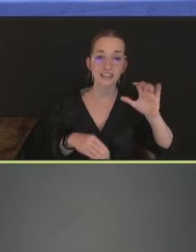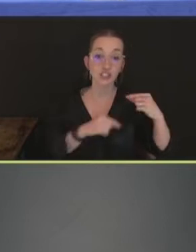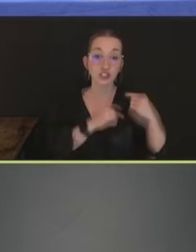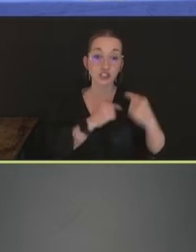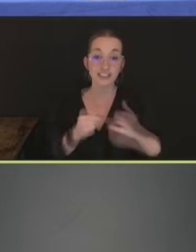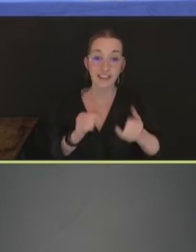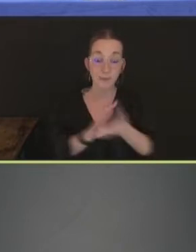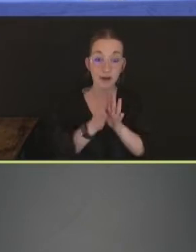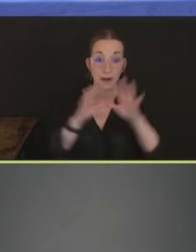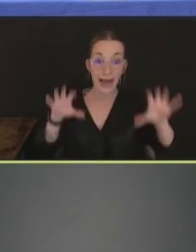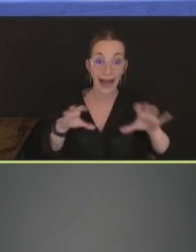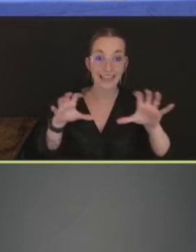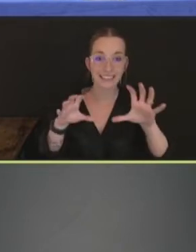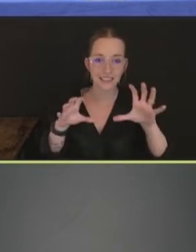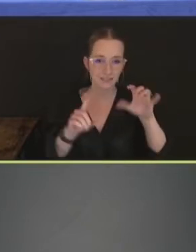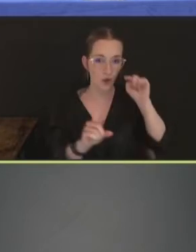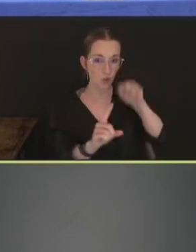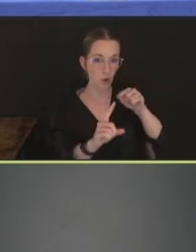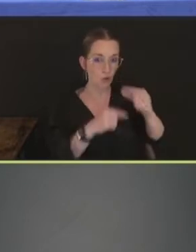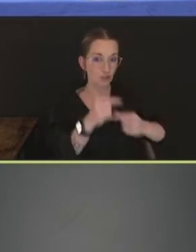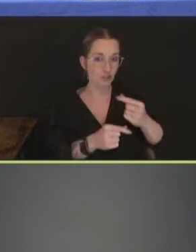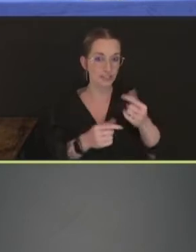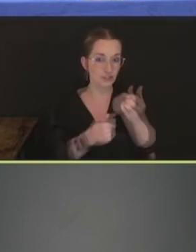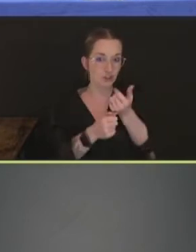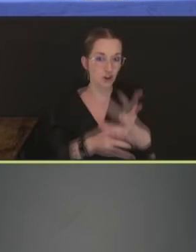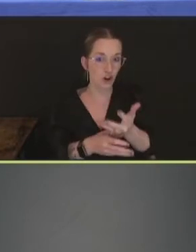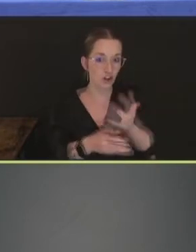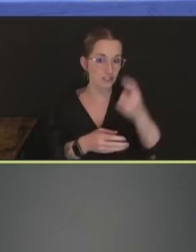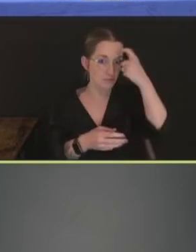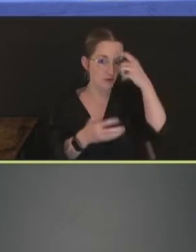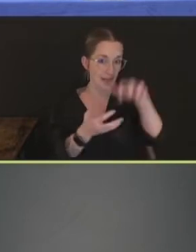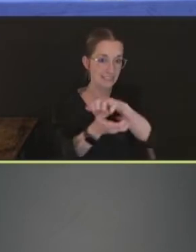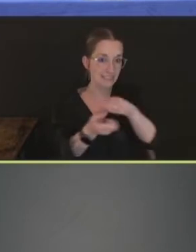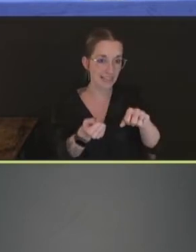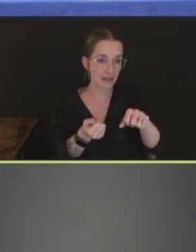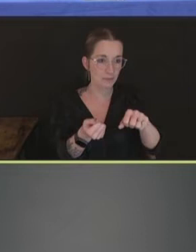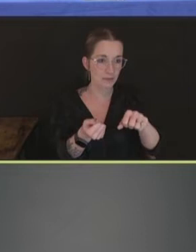And then children with fetal alcohol syndrome have abnormal performance and learning and